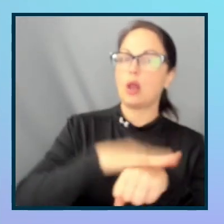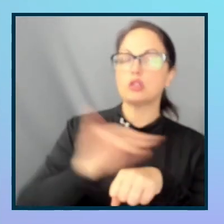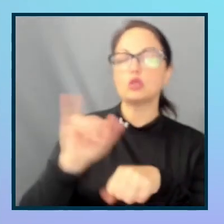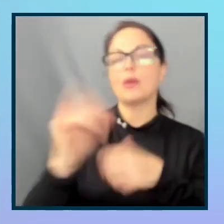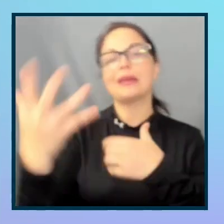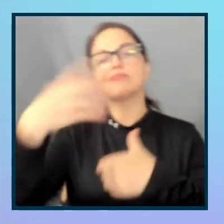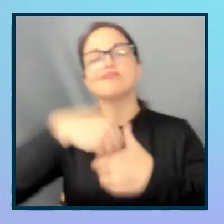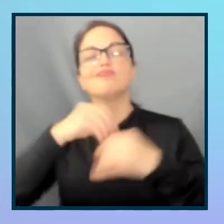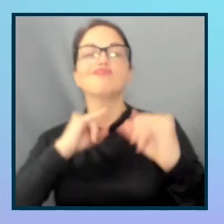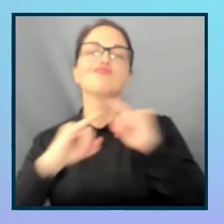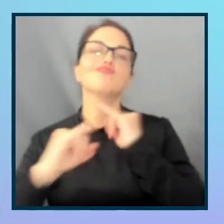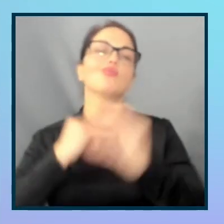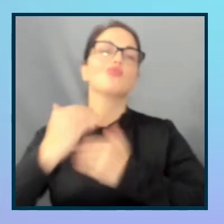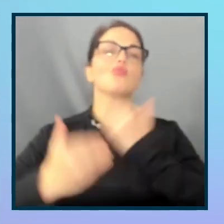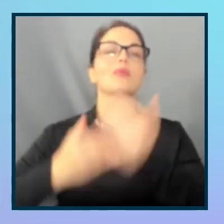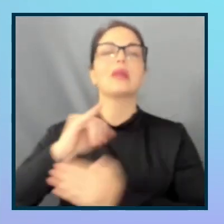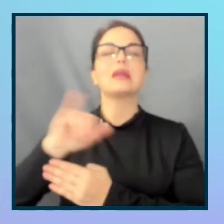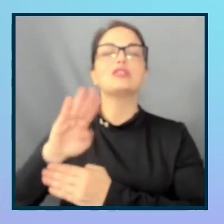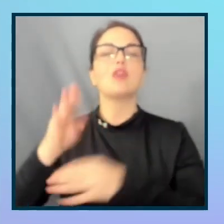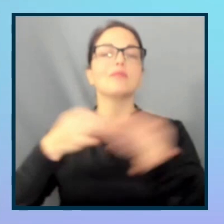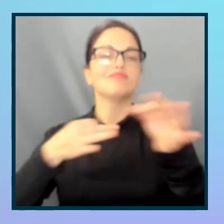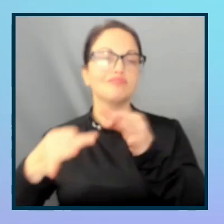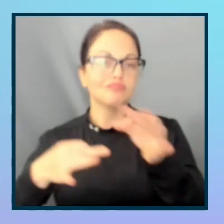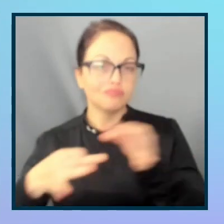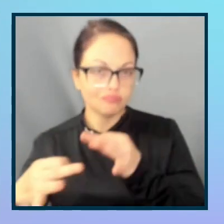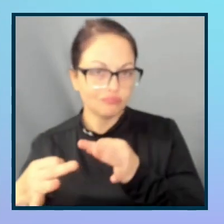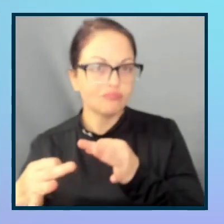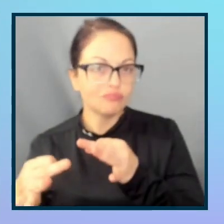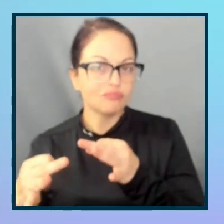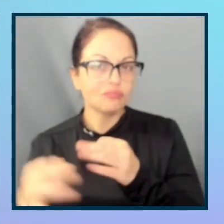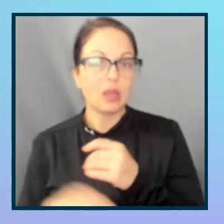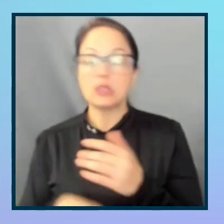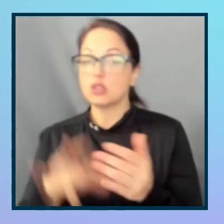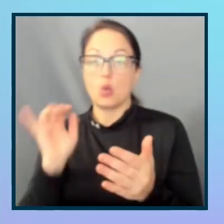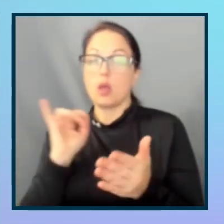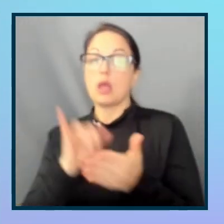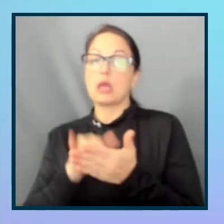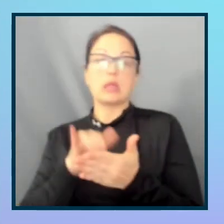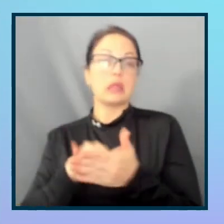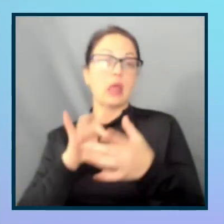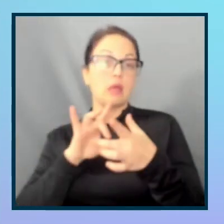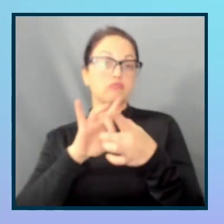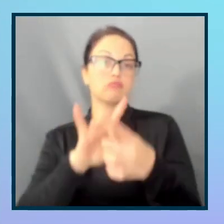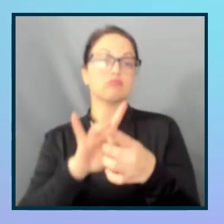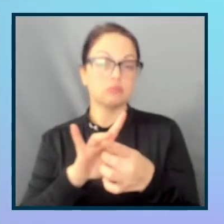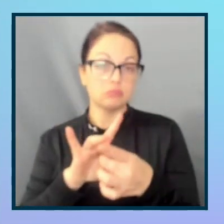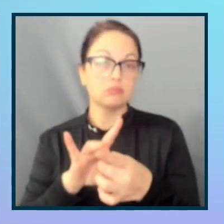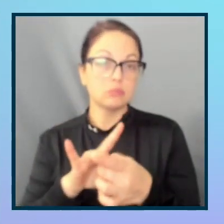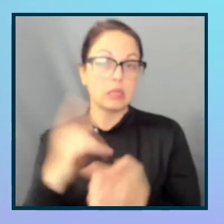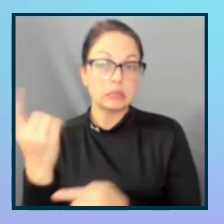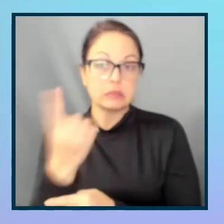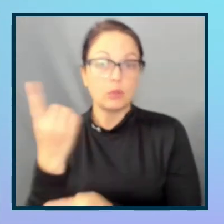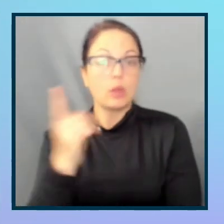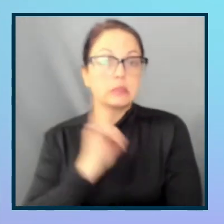and job descriptions and such. That is just as applicable for someone that's a single mother of four children